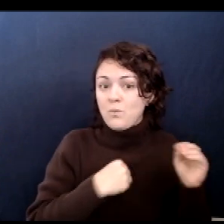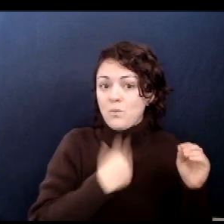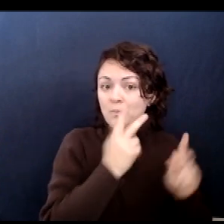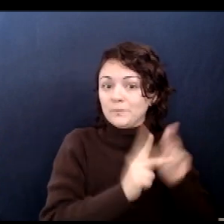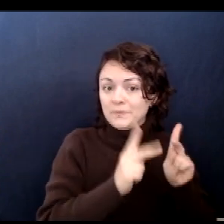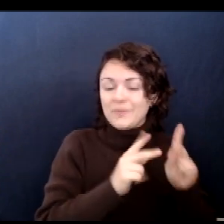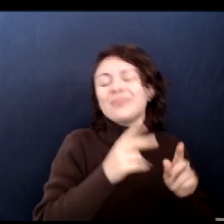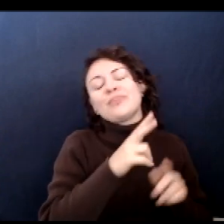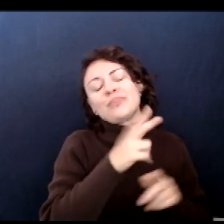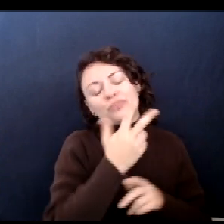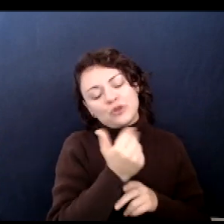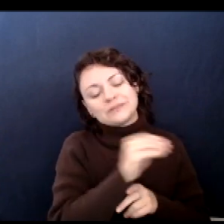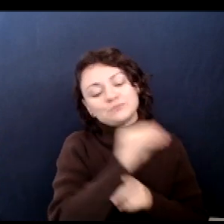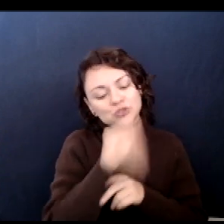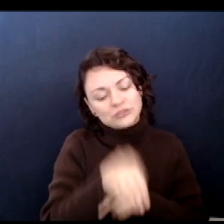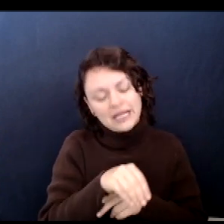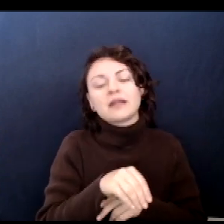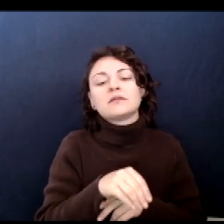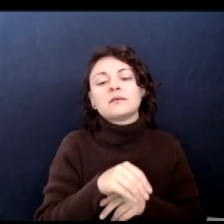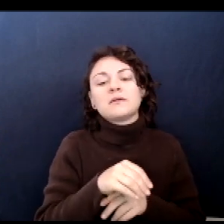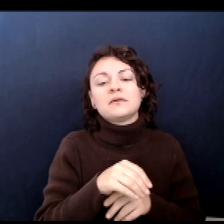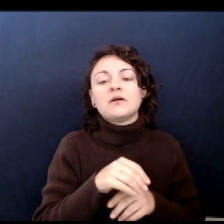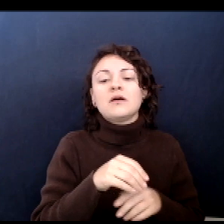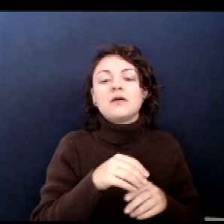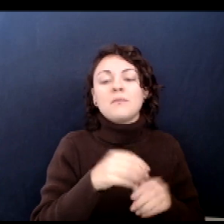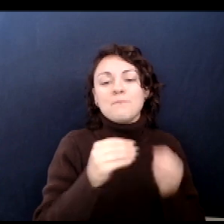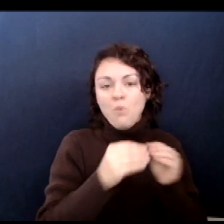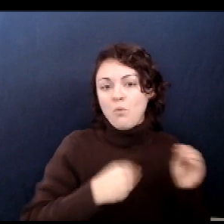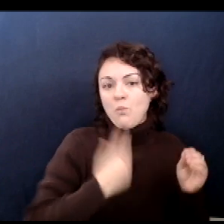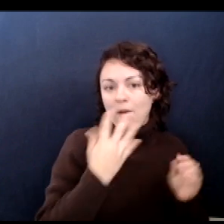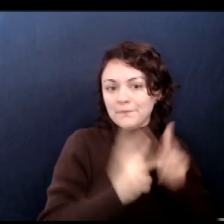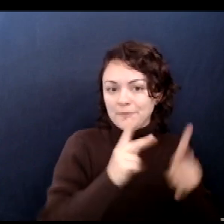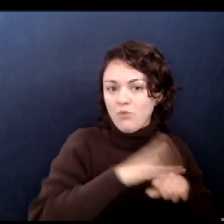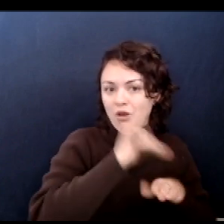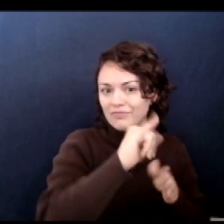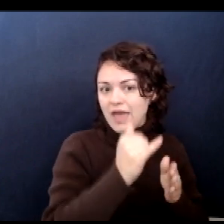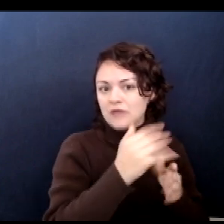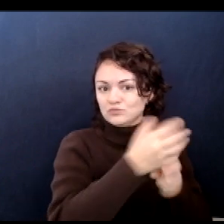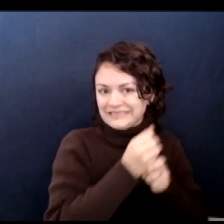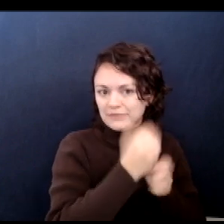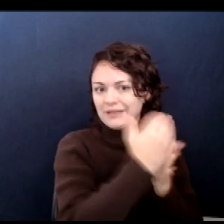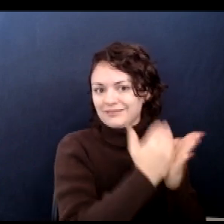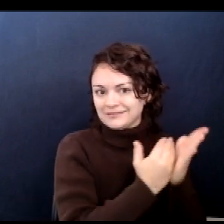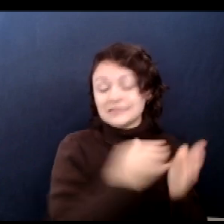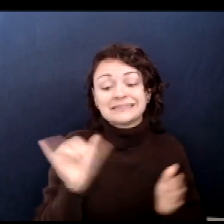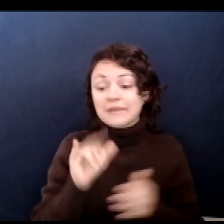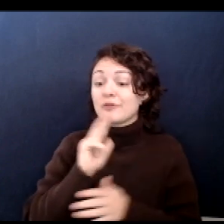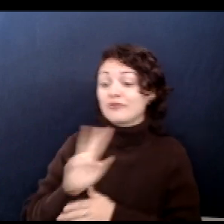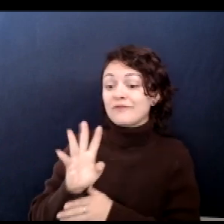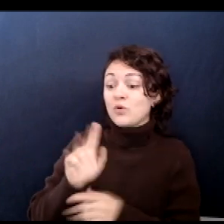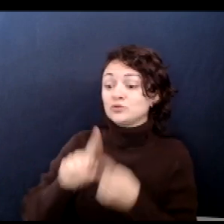I mean, on the recipient list, the same thing for the age range of 34, 44.